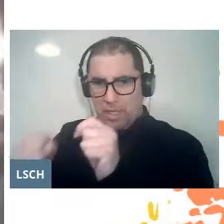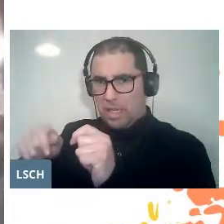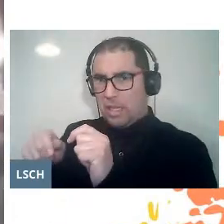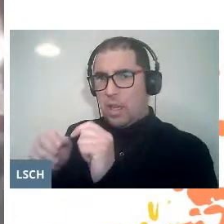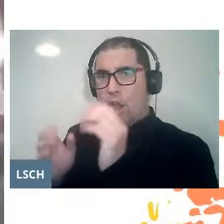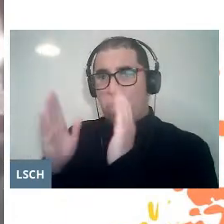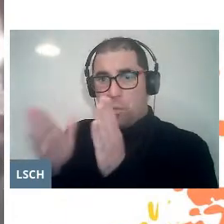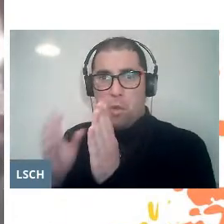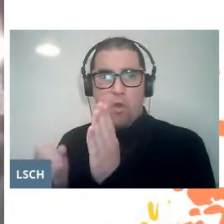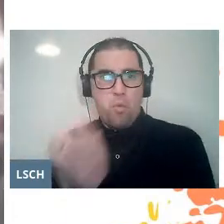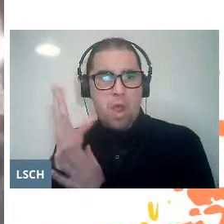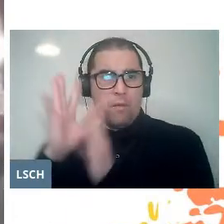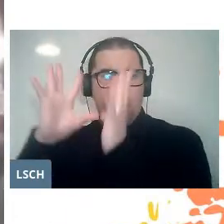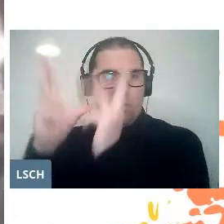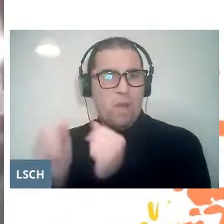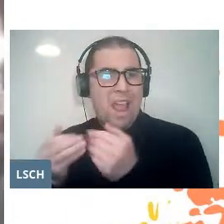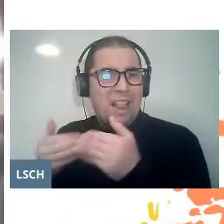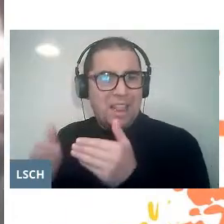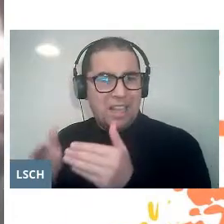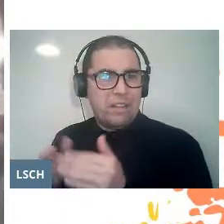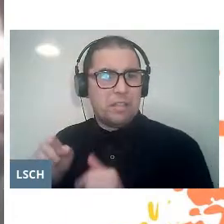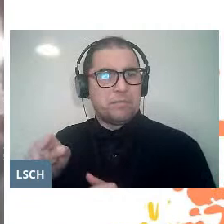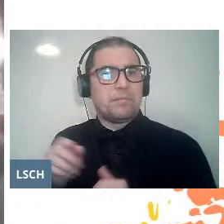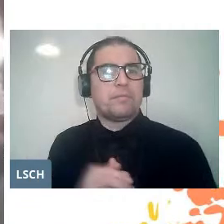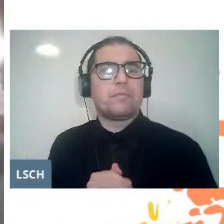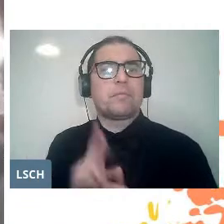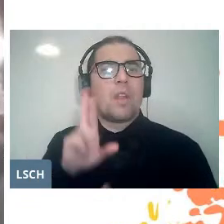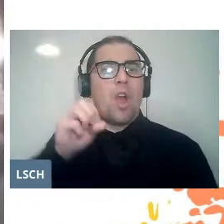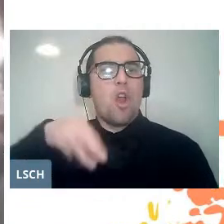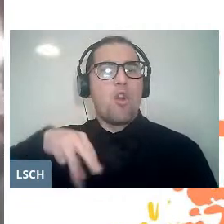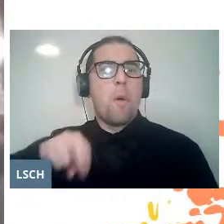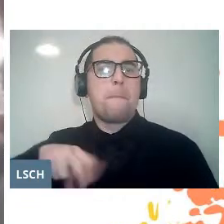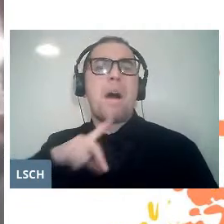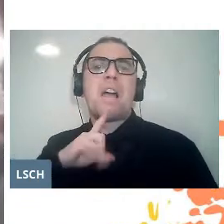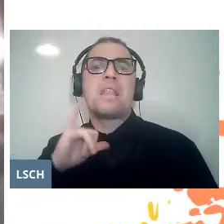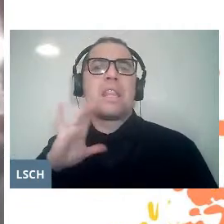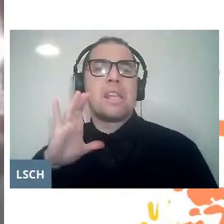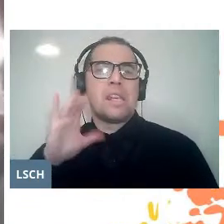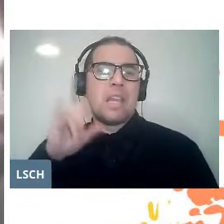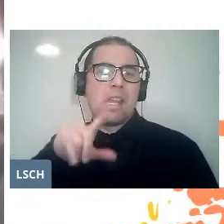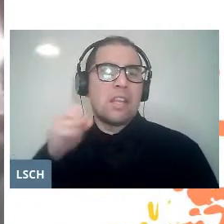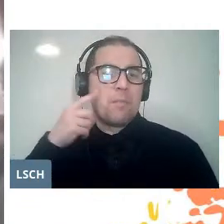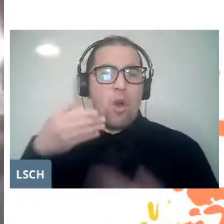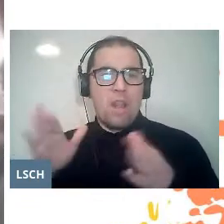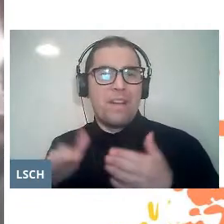The romanticism stood out for the freedom to express personal feelings